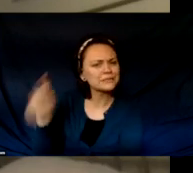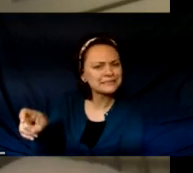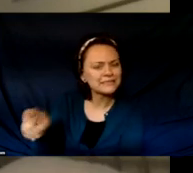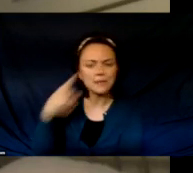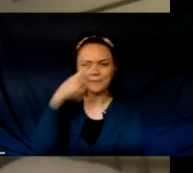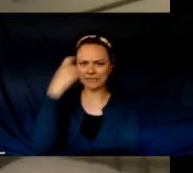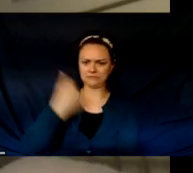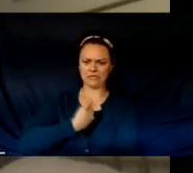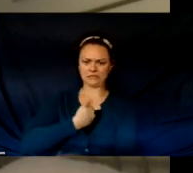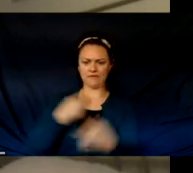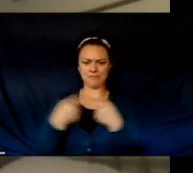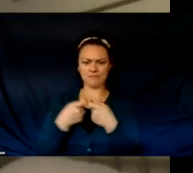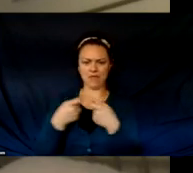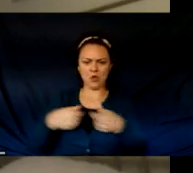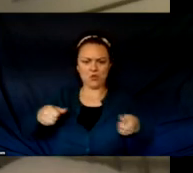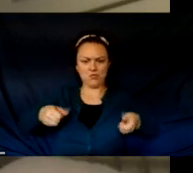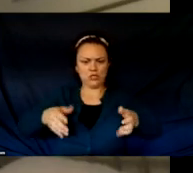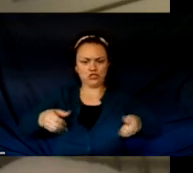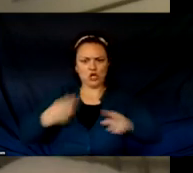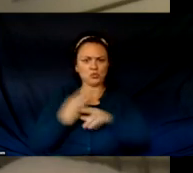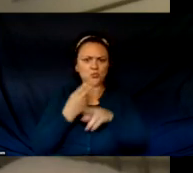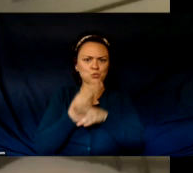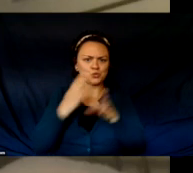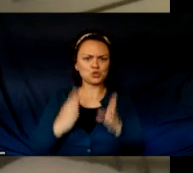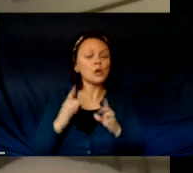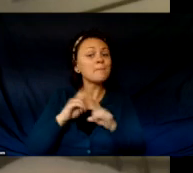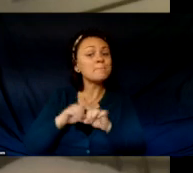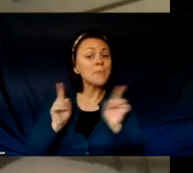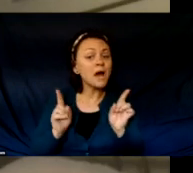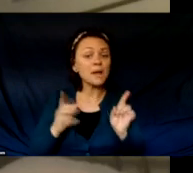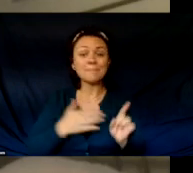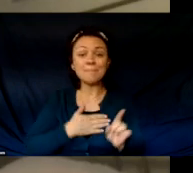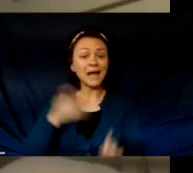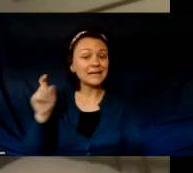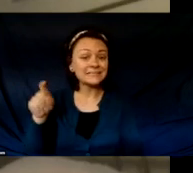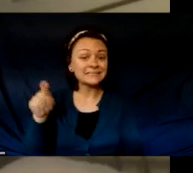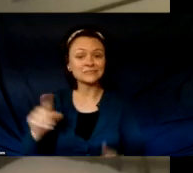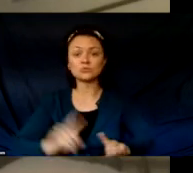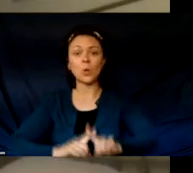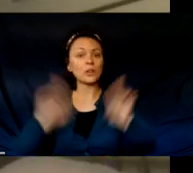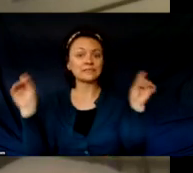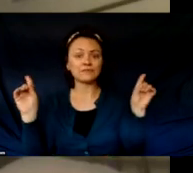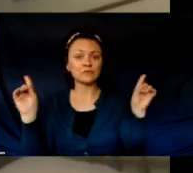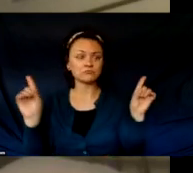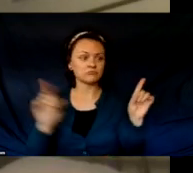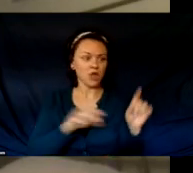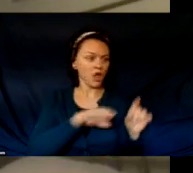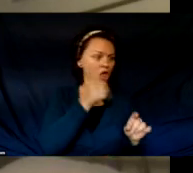but my needs would most likely be completely different than other power wheelchair users.